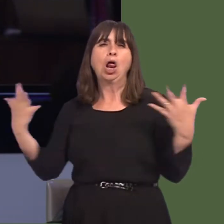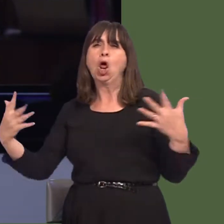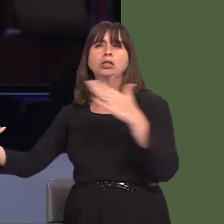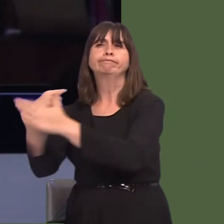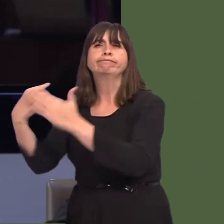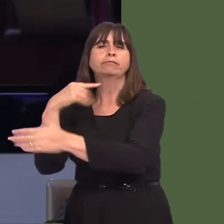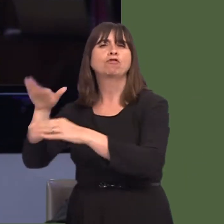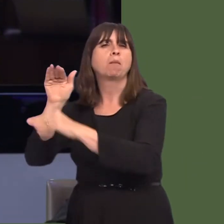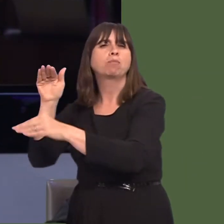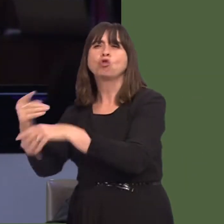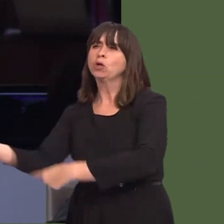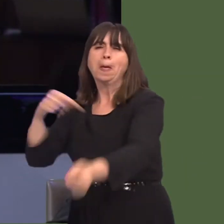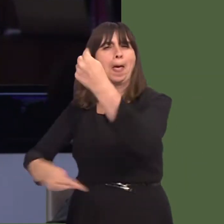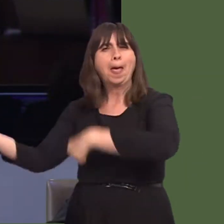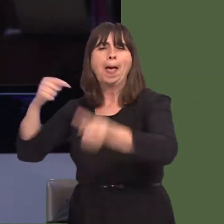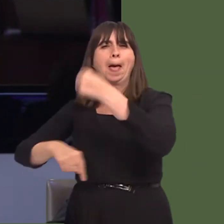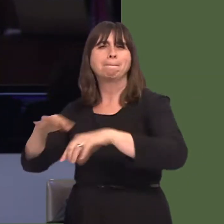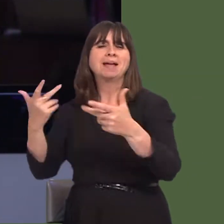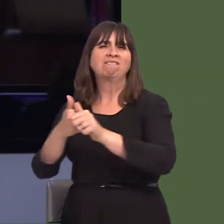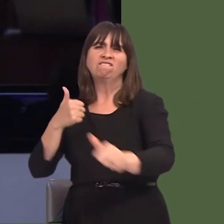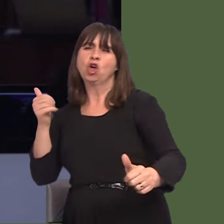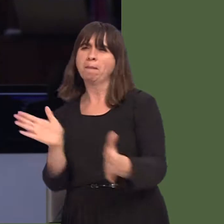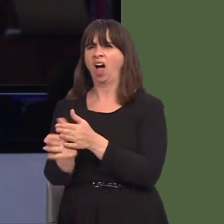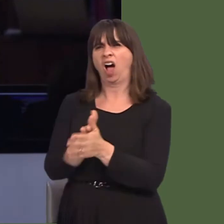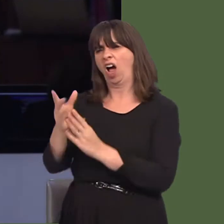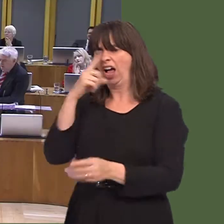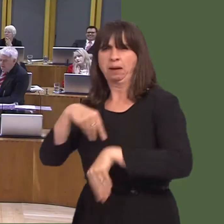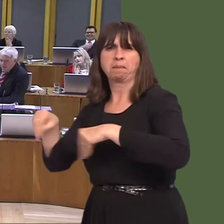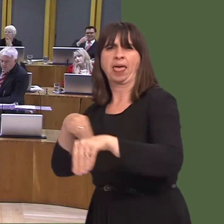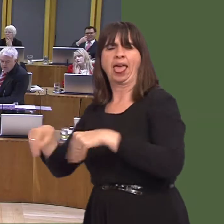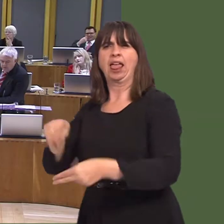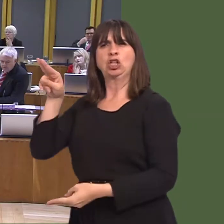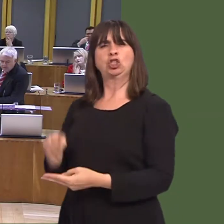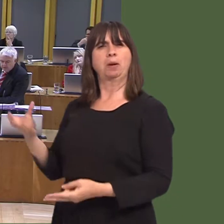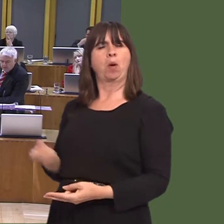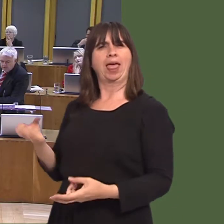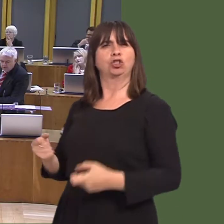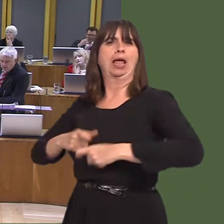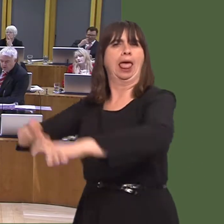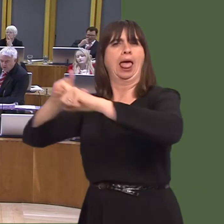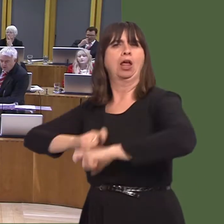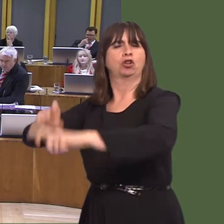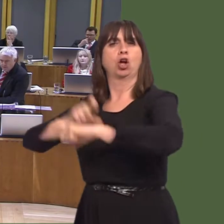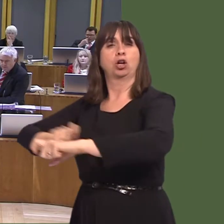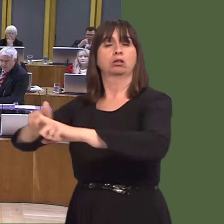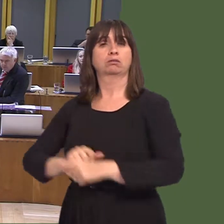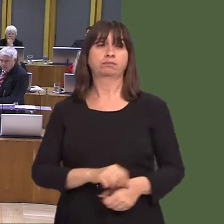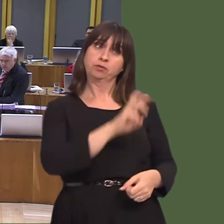which has allowed big business to exploit workers with low wages? Carwyn Jones AM: There are many, many sectors of the Welsh economy that depend very much